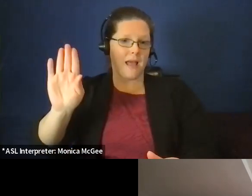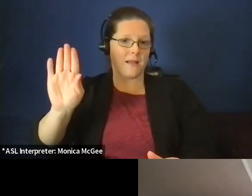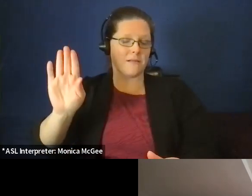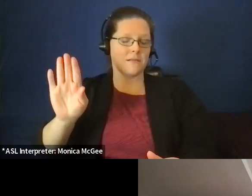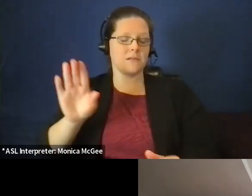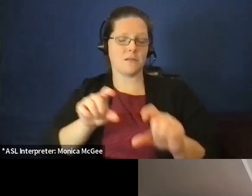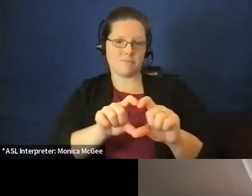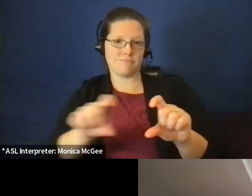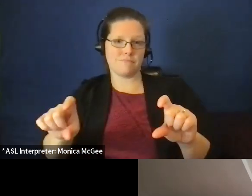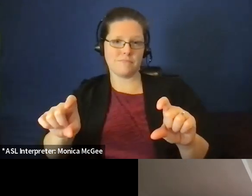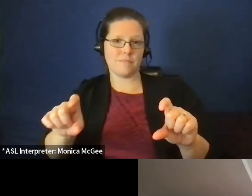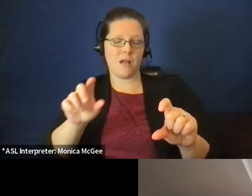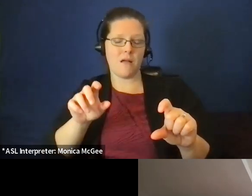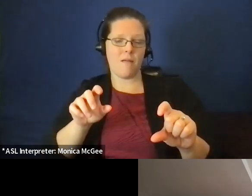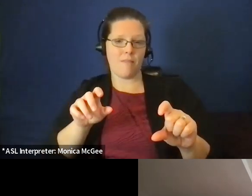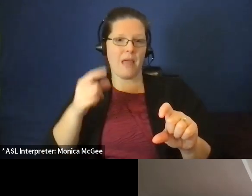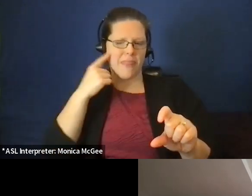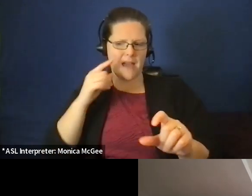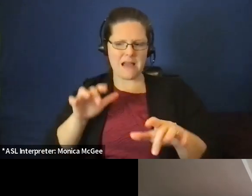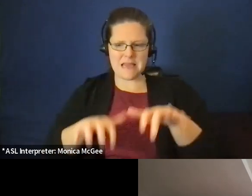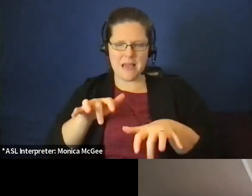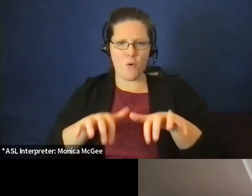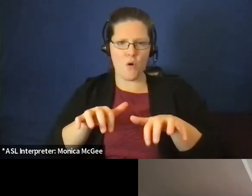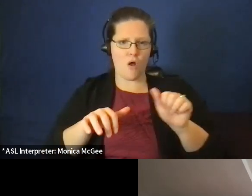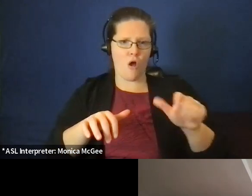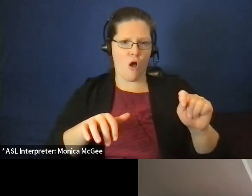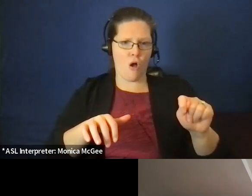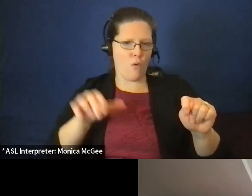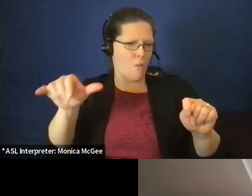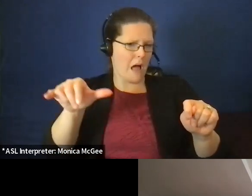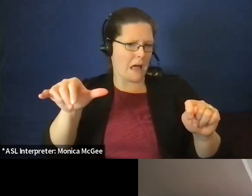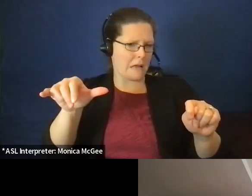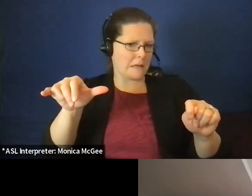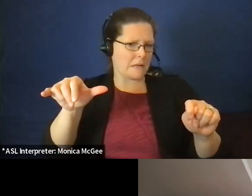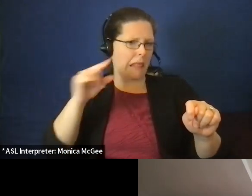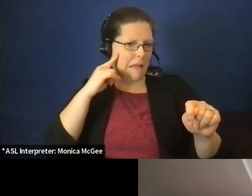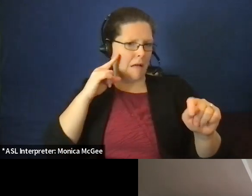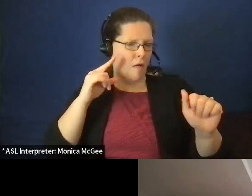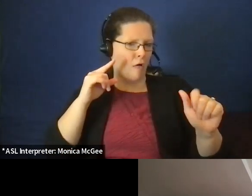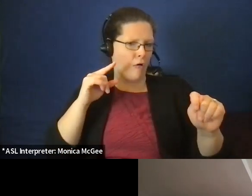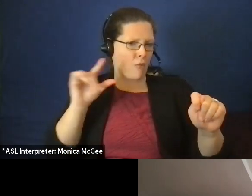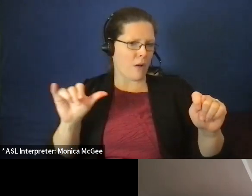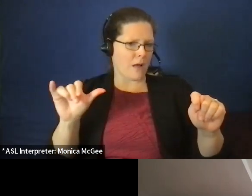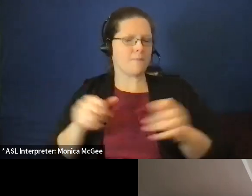presented? You can submit your questions in the Q & A box or raise the